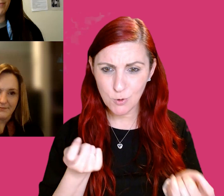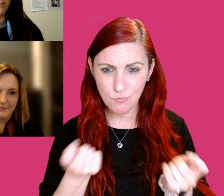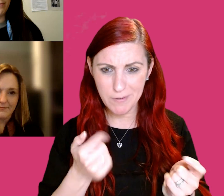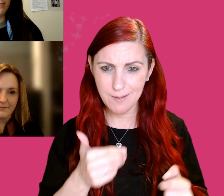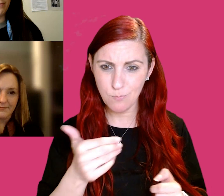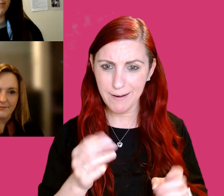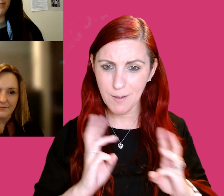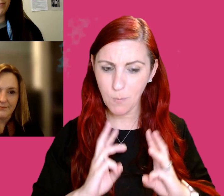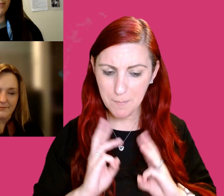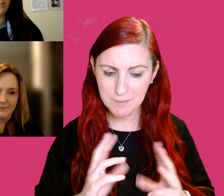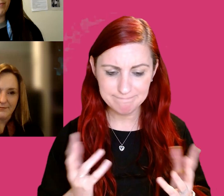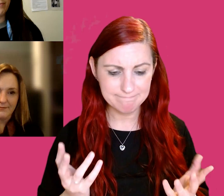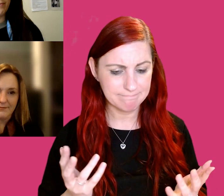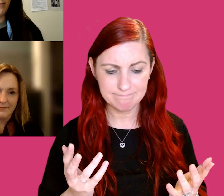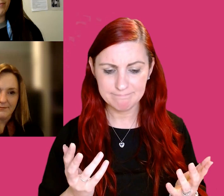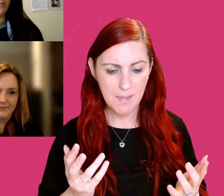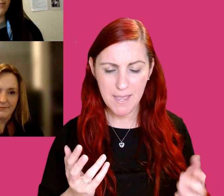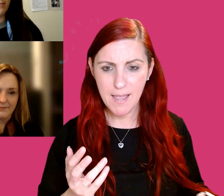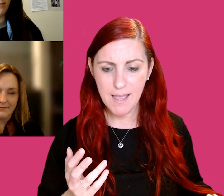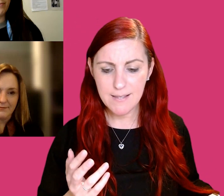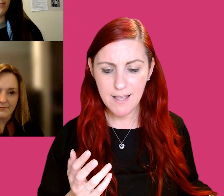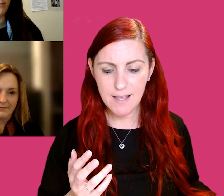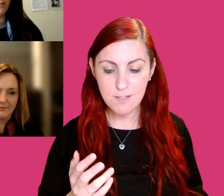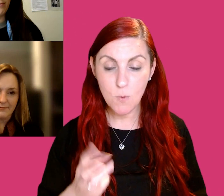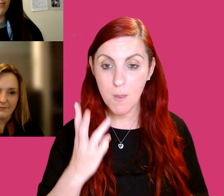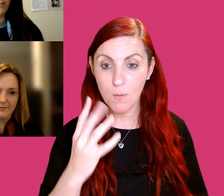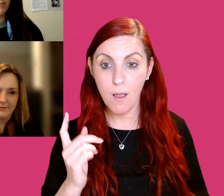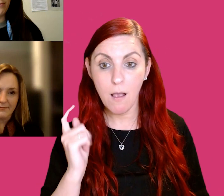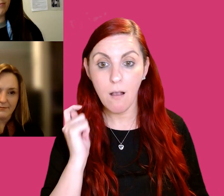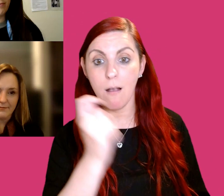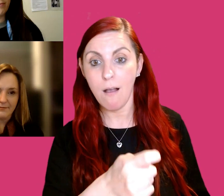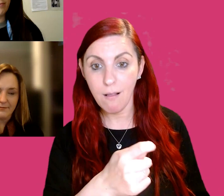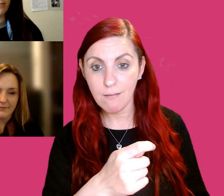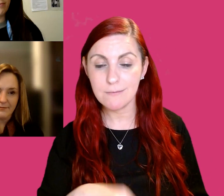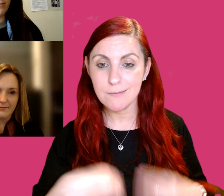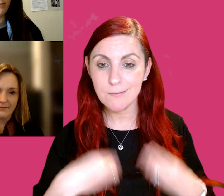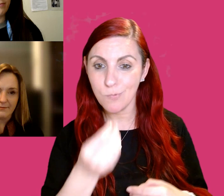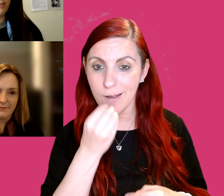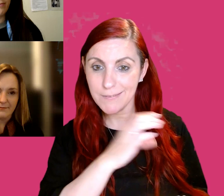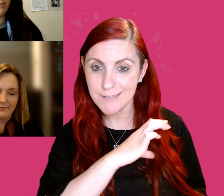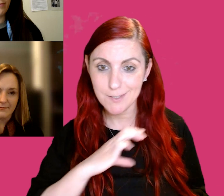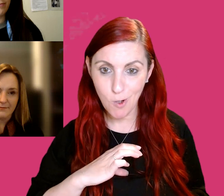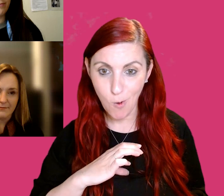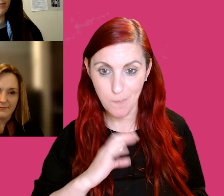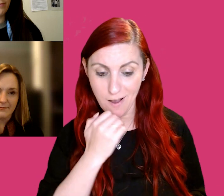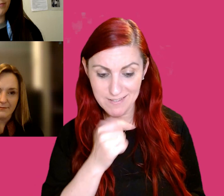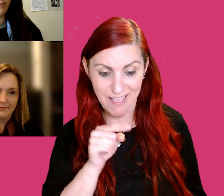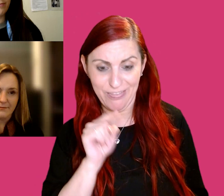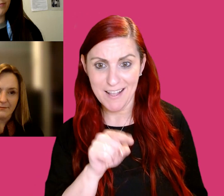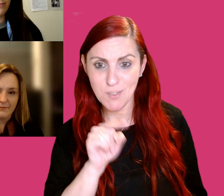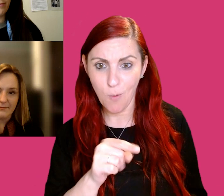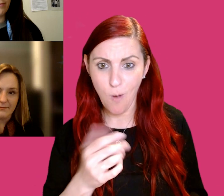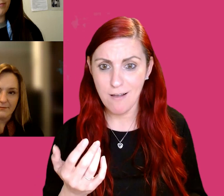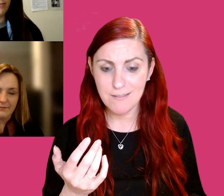women you know um and we called it The Breakfast Club CU that's L what it was you know but we would